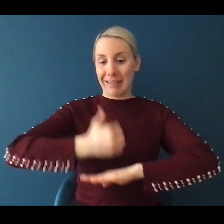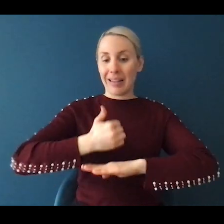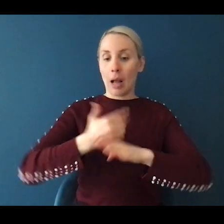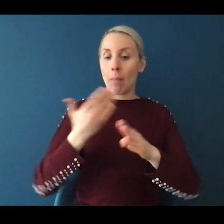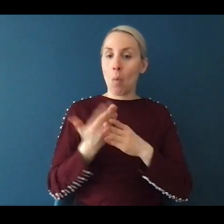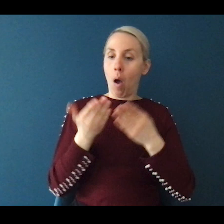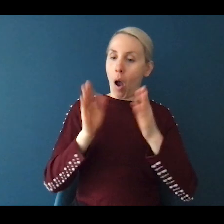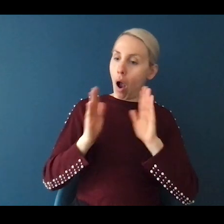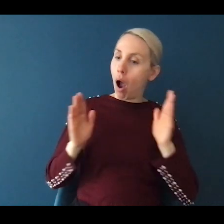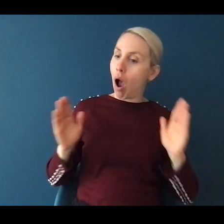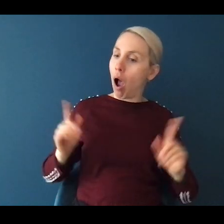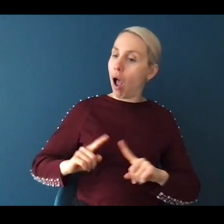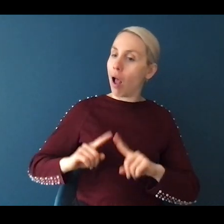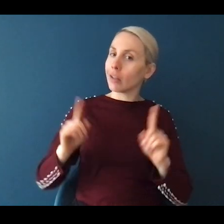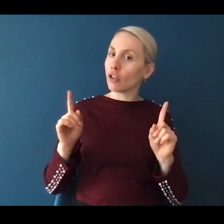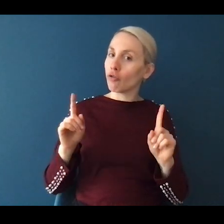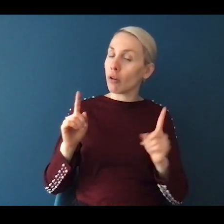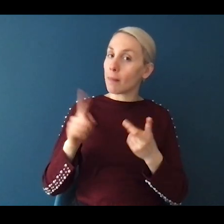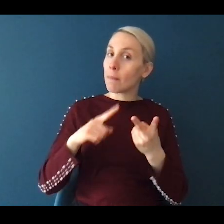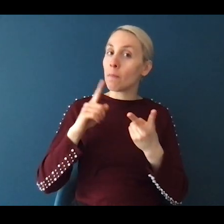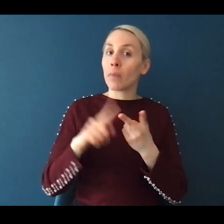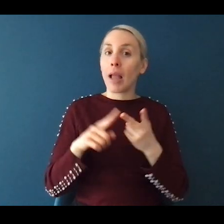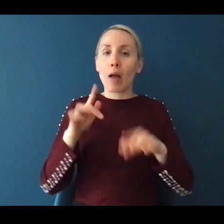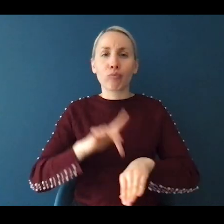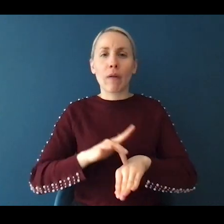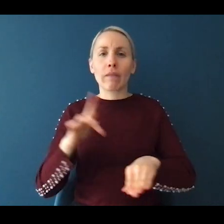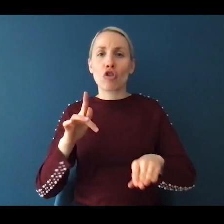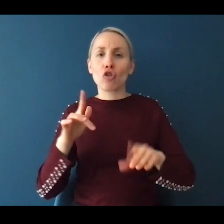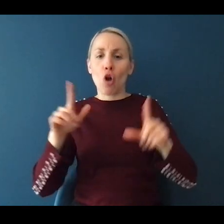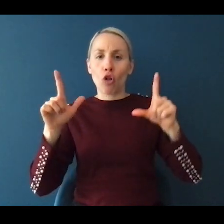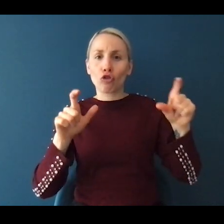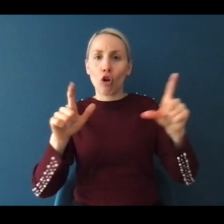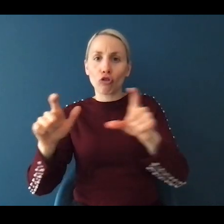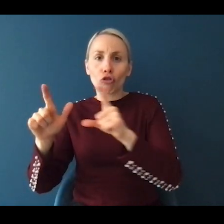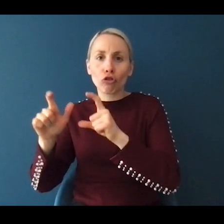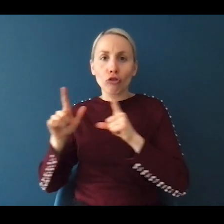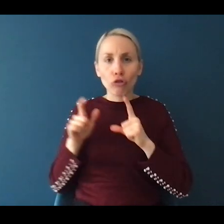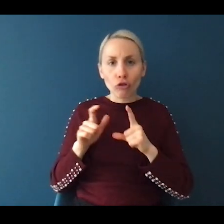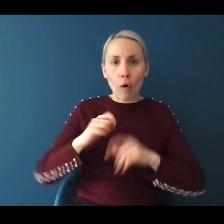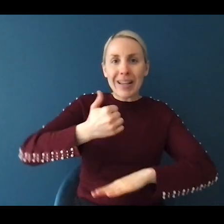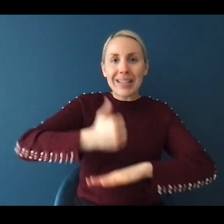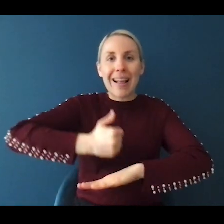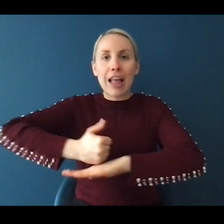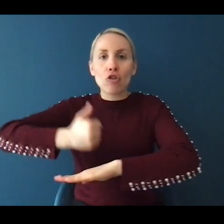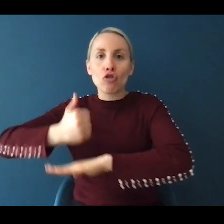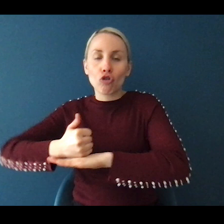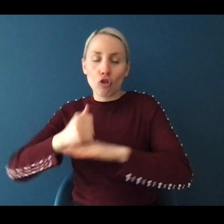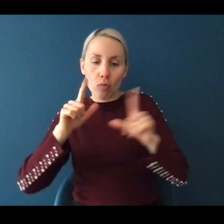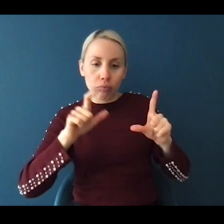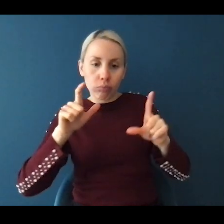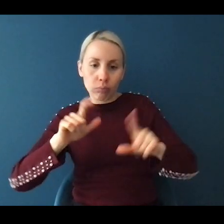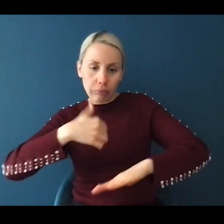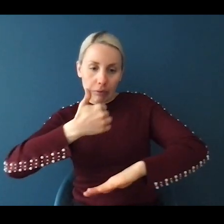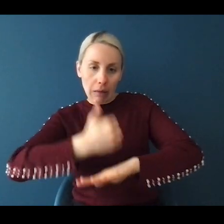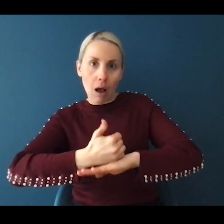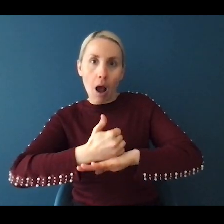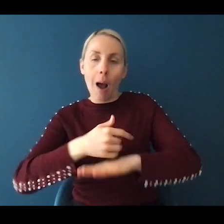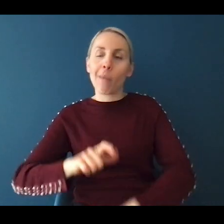ways and having those very professional installation shots allowed me to then you know bring the